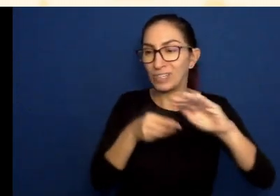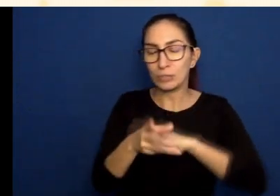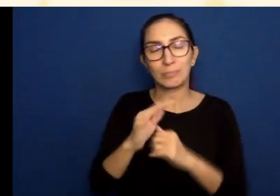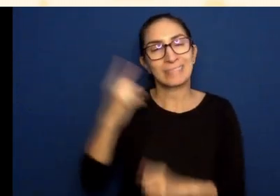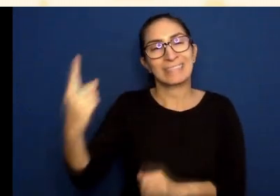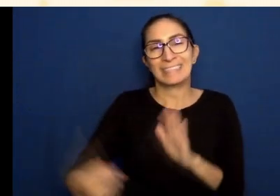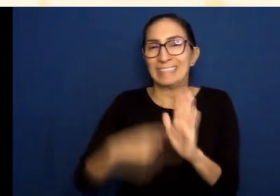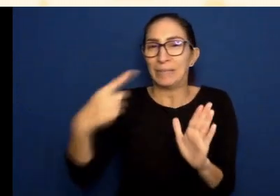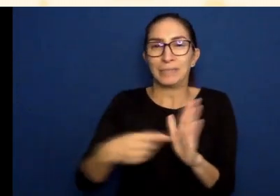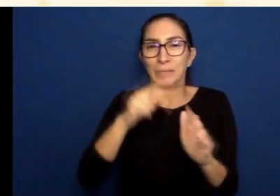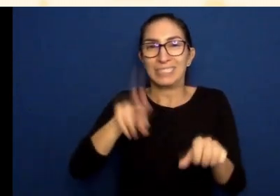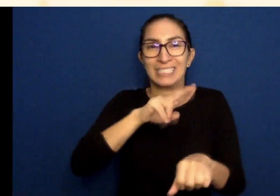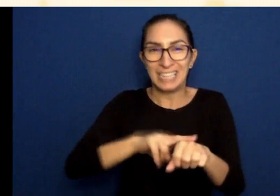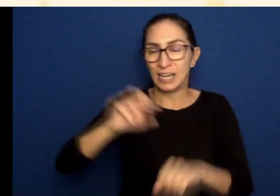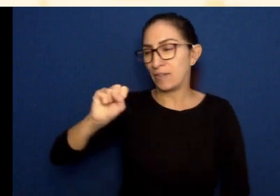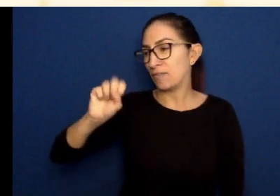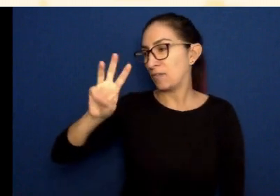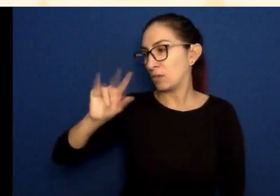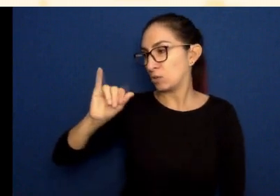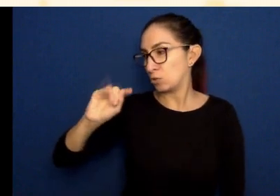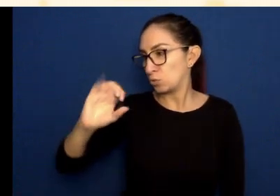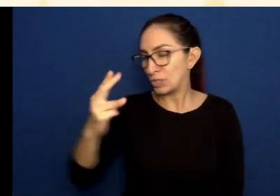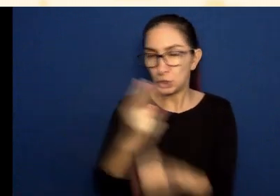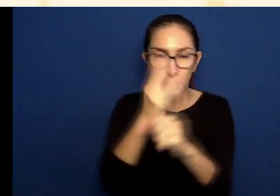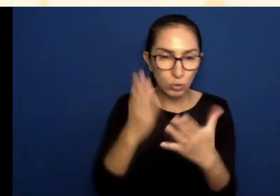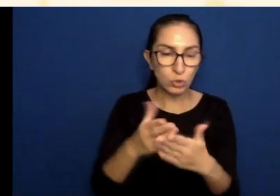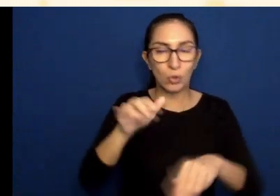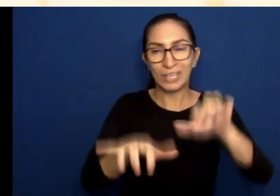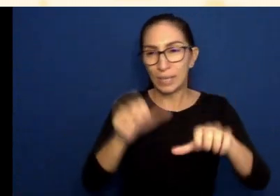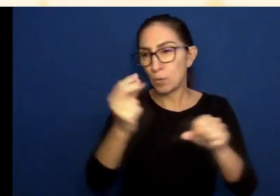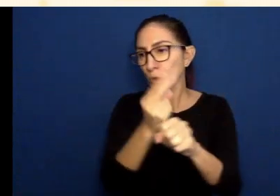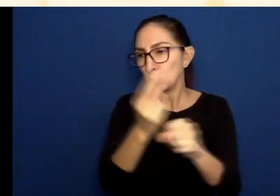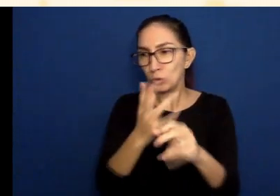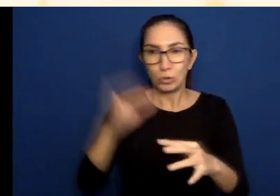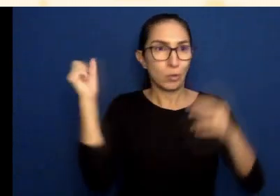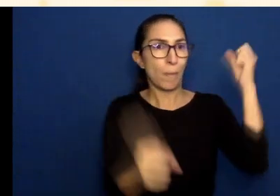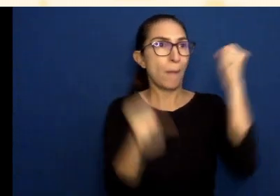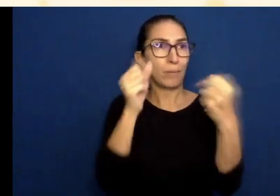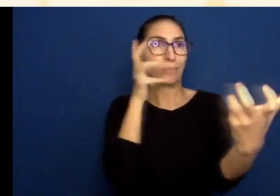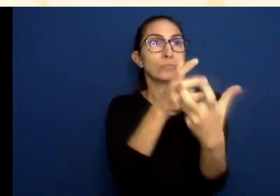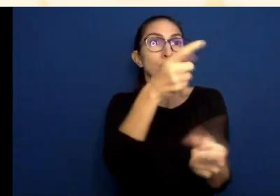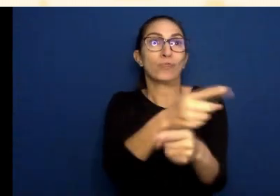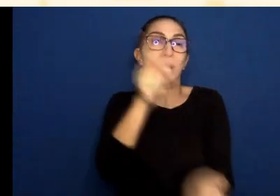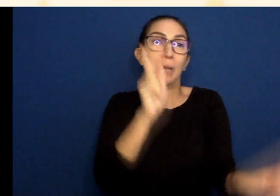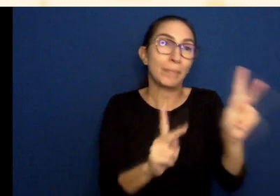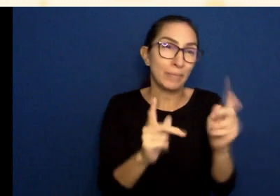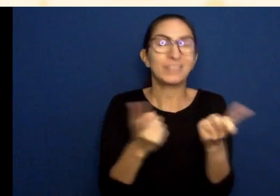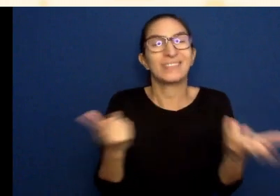As an organization, we still follow that through when it comes to screen readers, but it really isn't possible